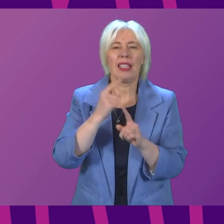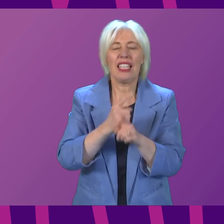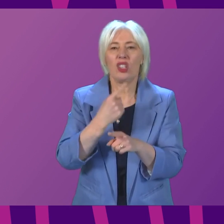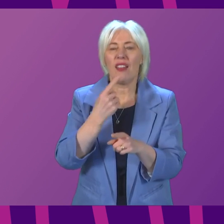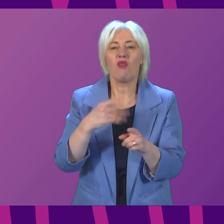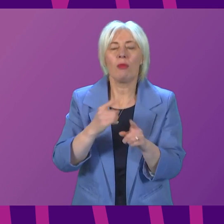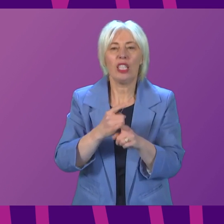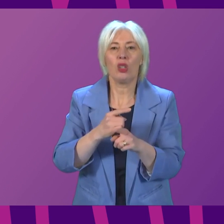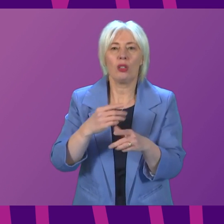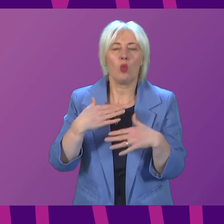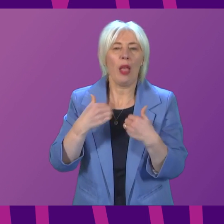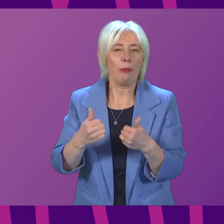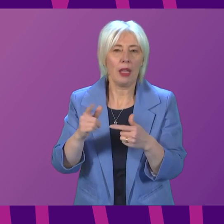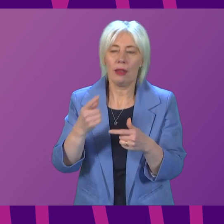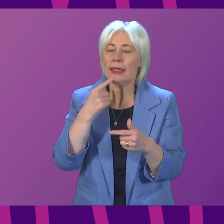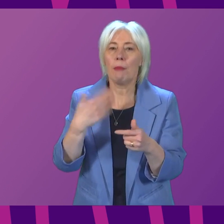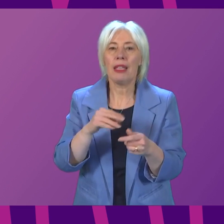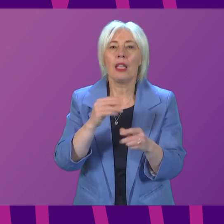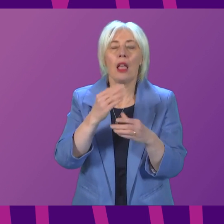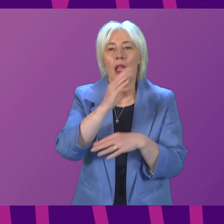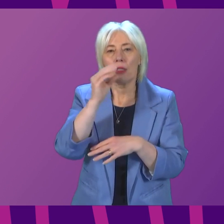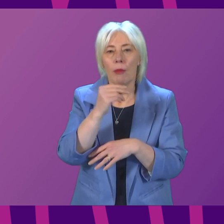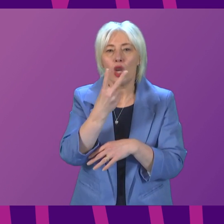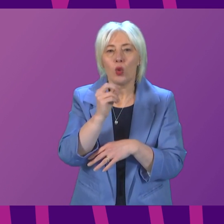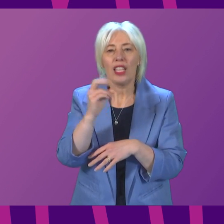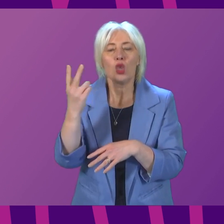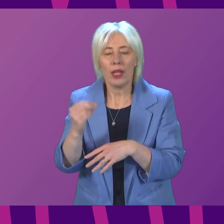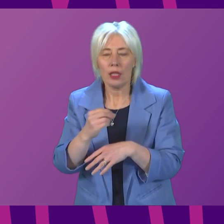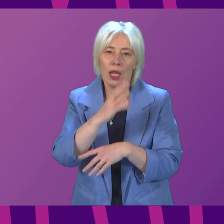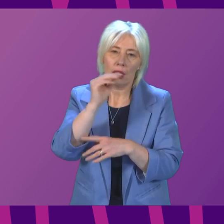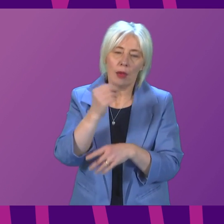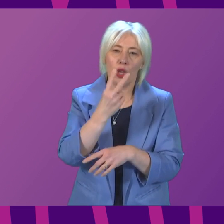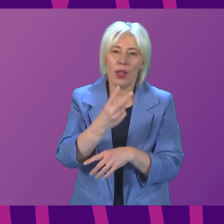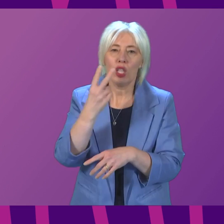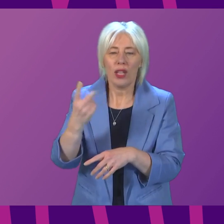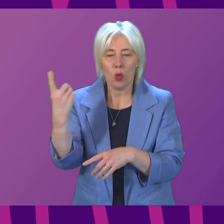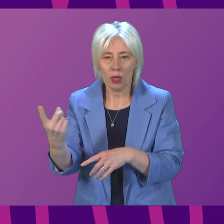“We’ve had summer 2020, we’ve had summer 2021, we’ve had two winters and two periods